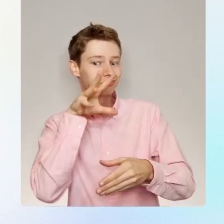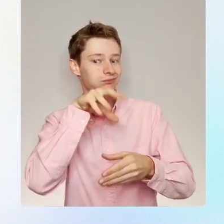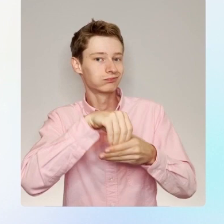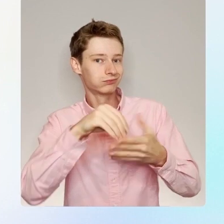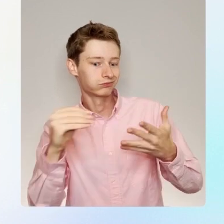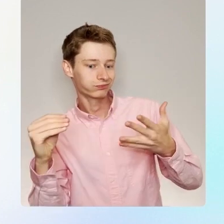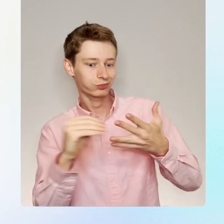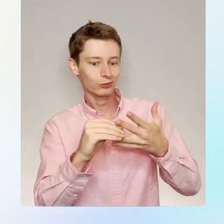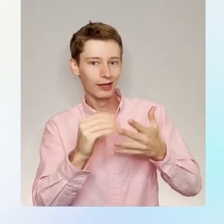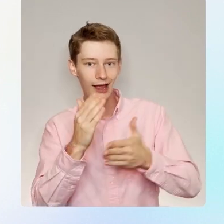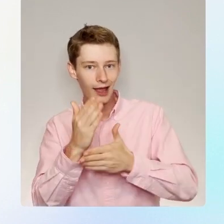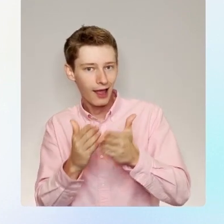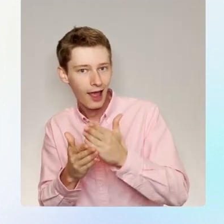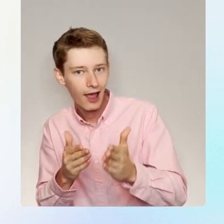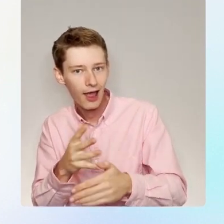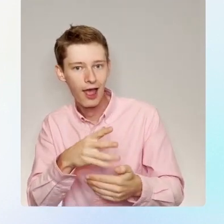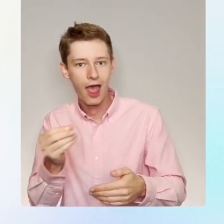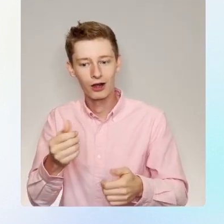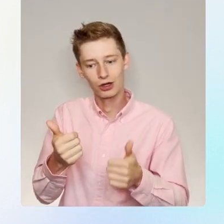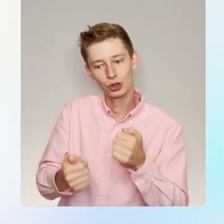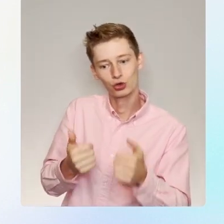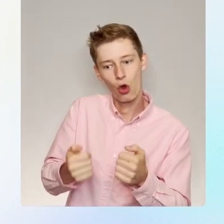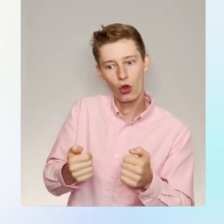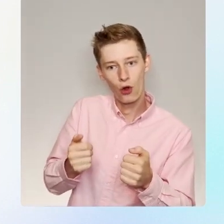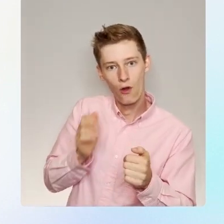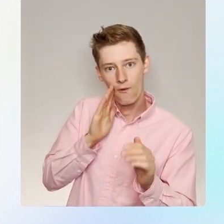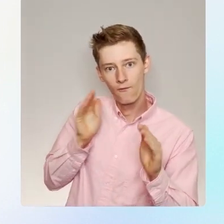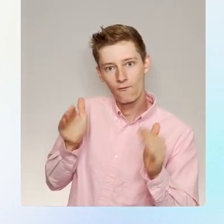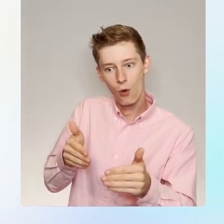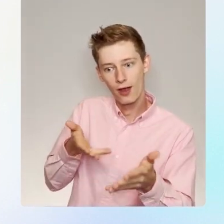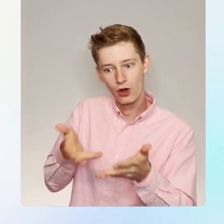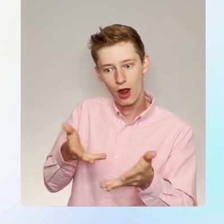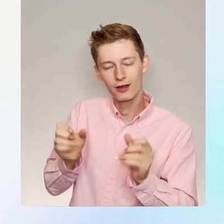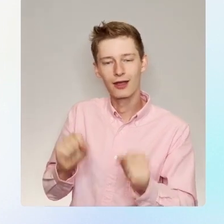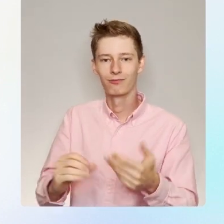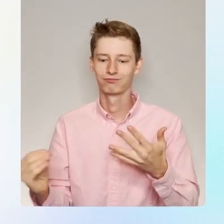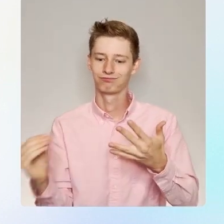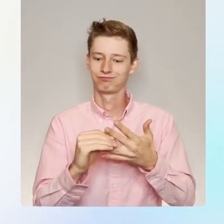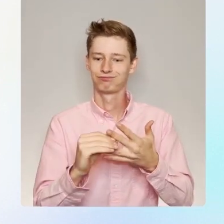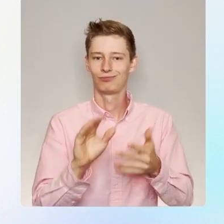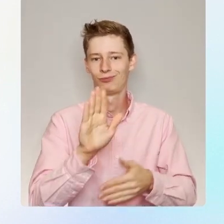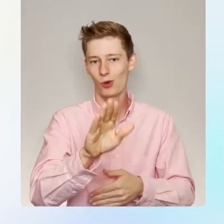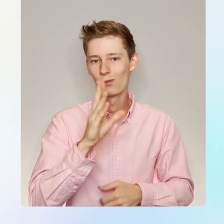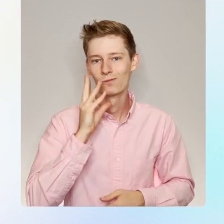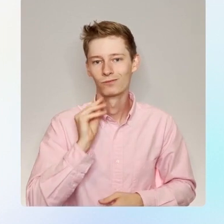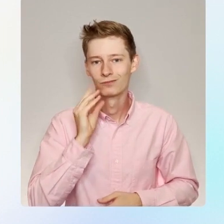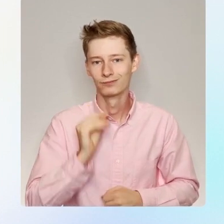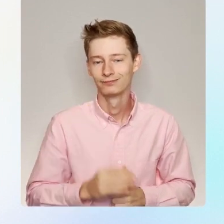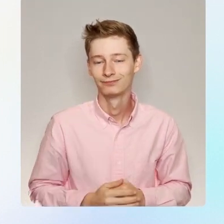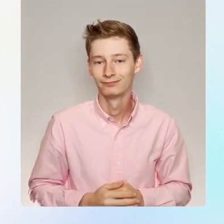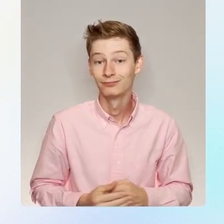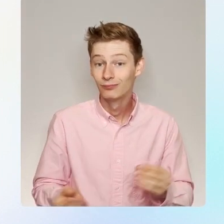and controller-centric interactions into their experiences. For a deeper dive into hands,